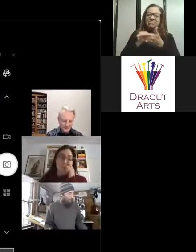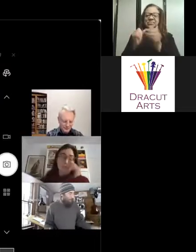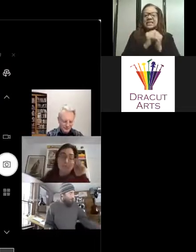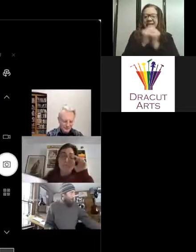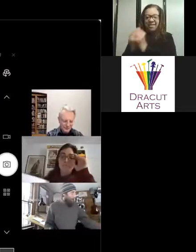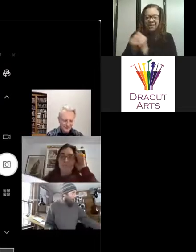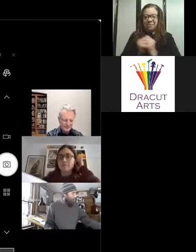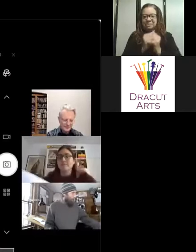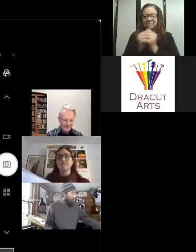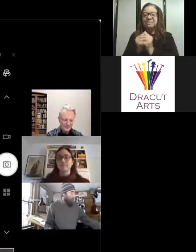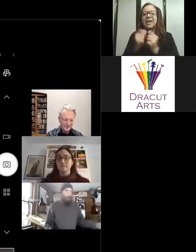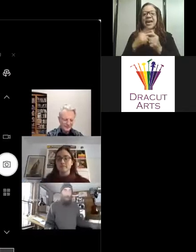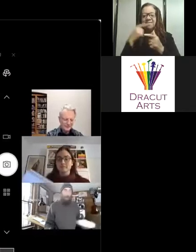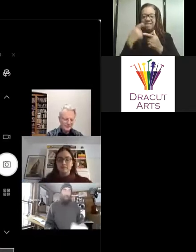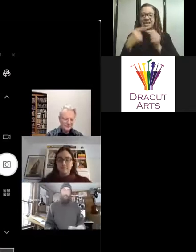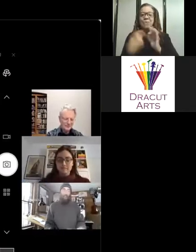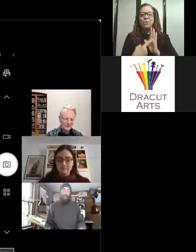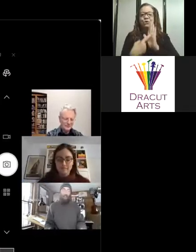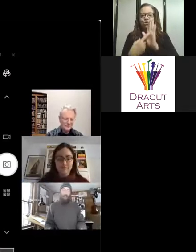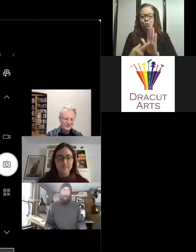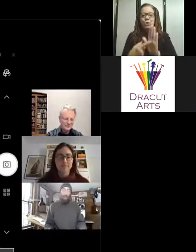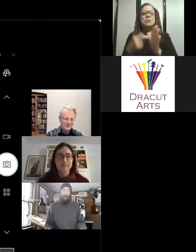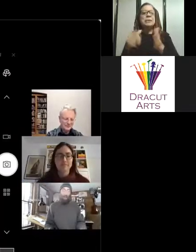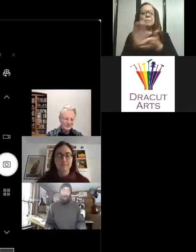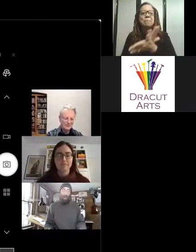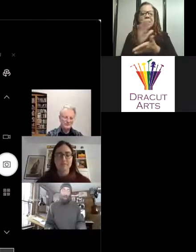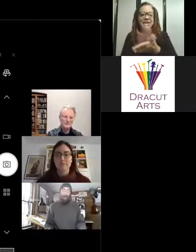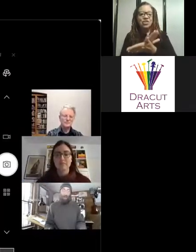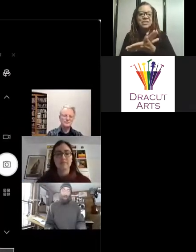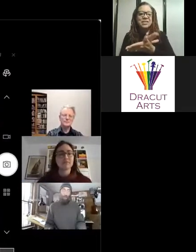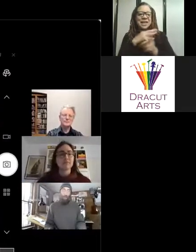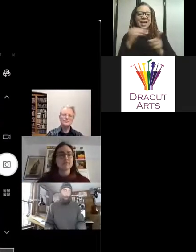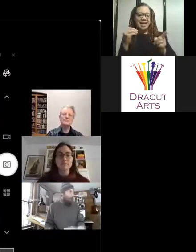And then I will show you some pages and some artwork from the "Freeman Colby"